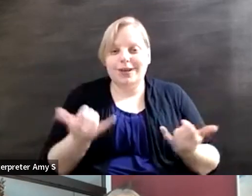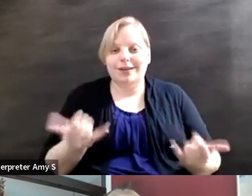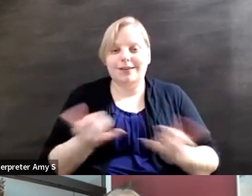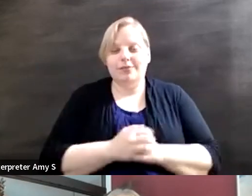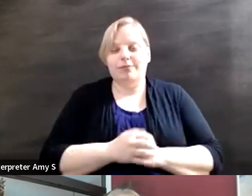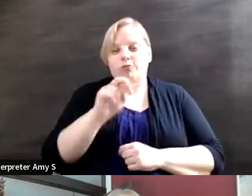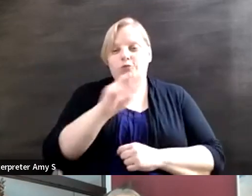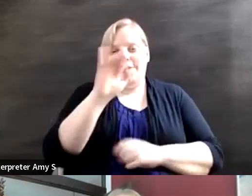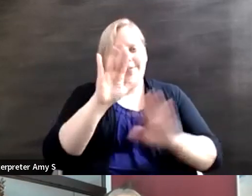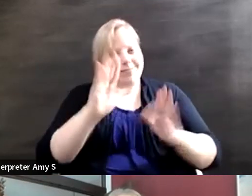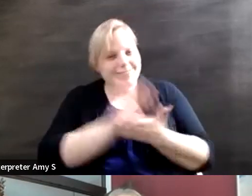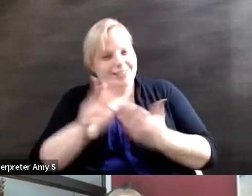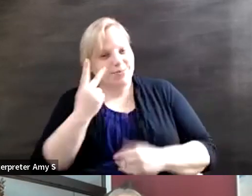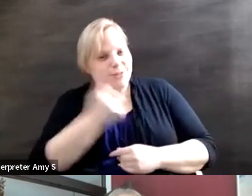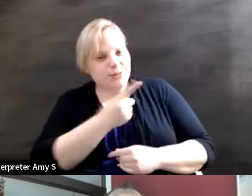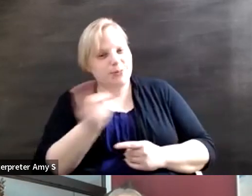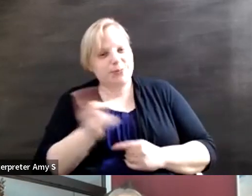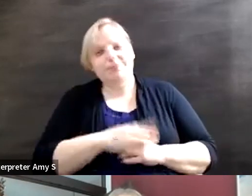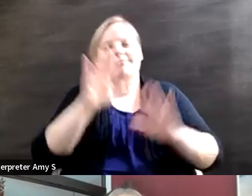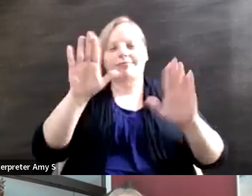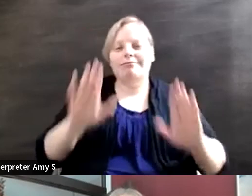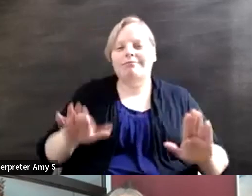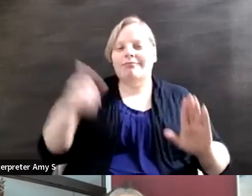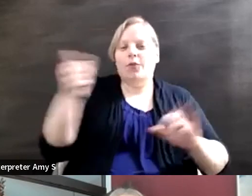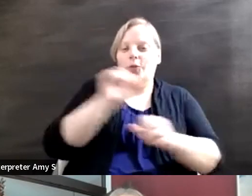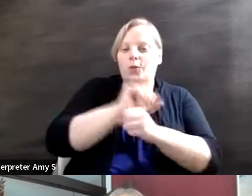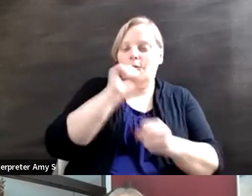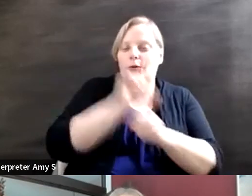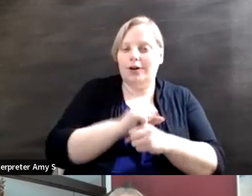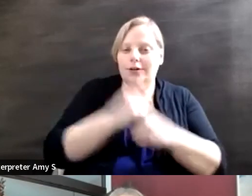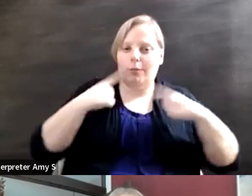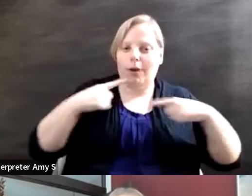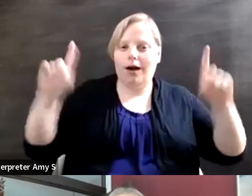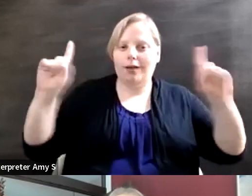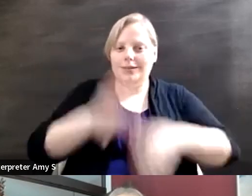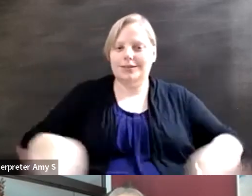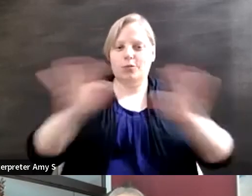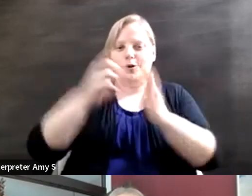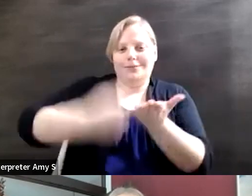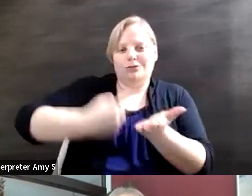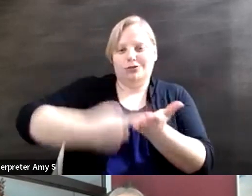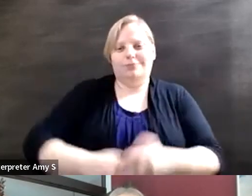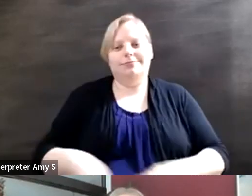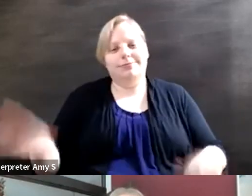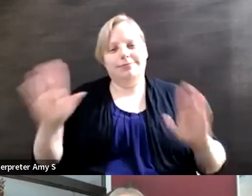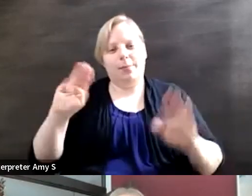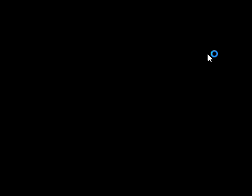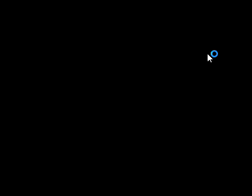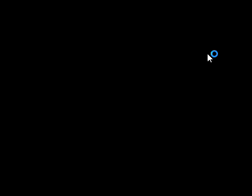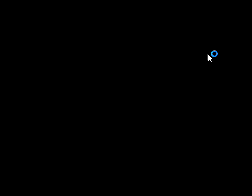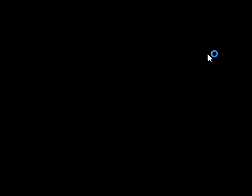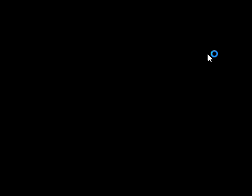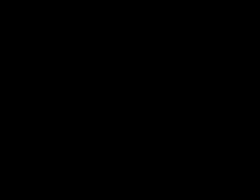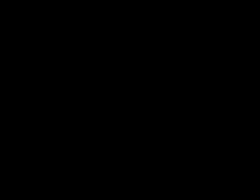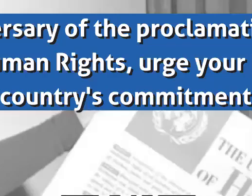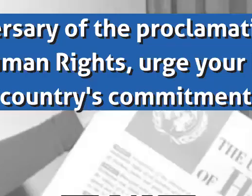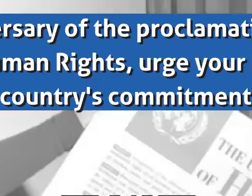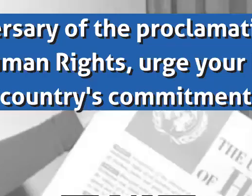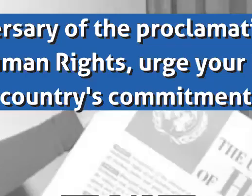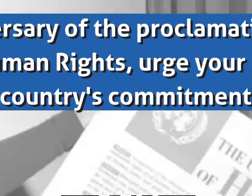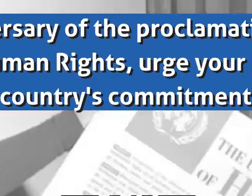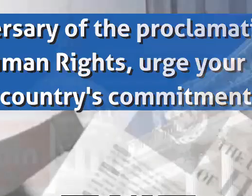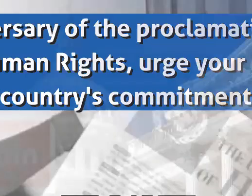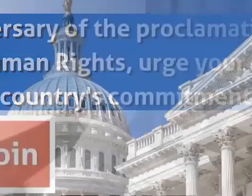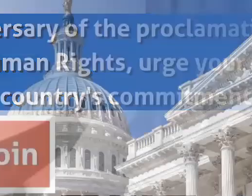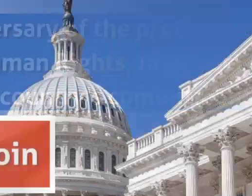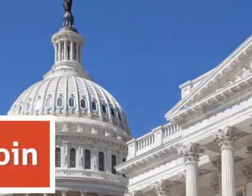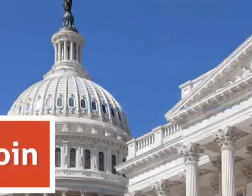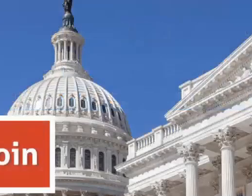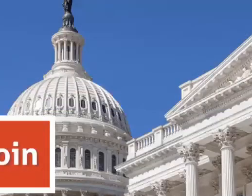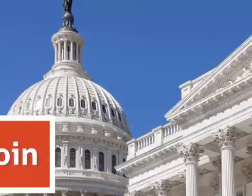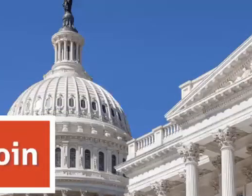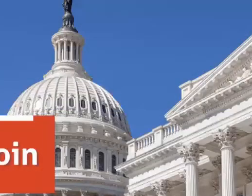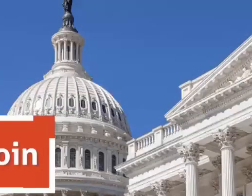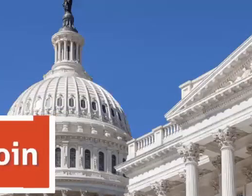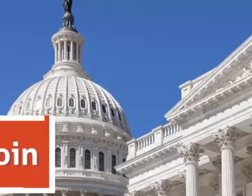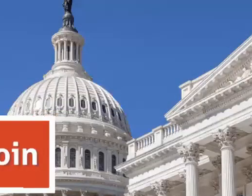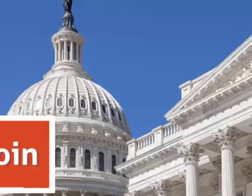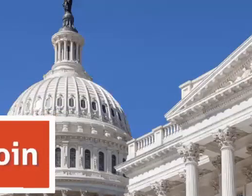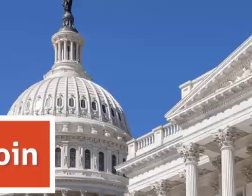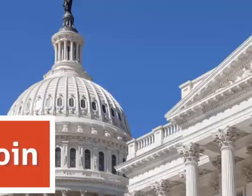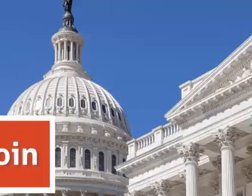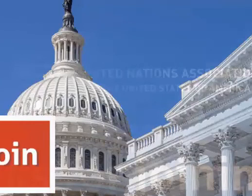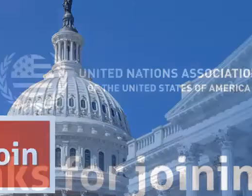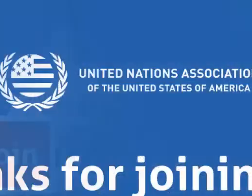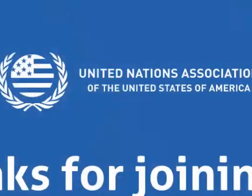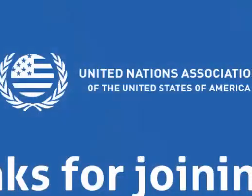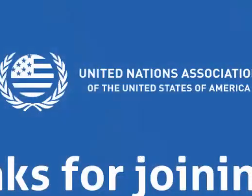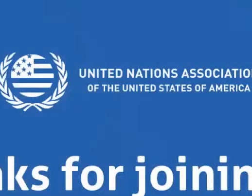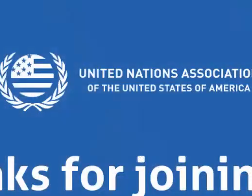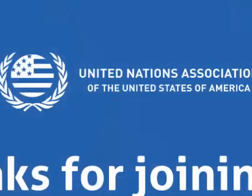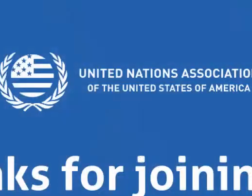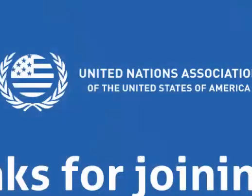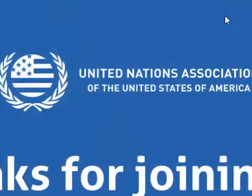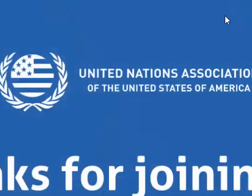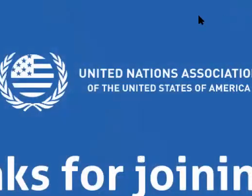to see you it's great to see also the work we're doing coming to fruition in this important space.